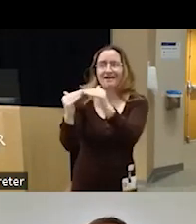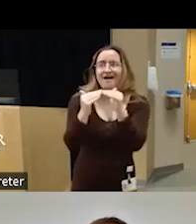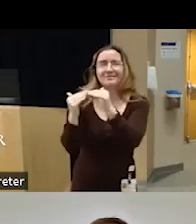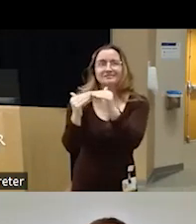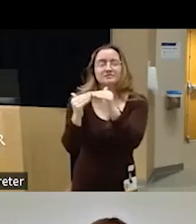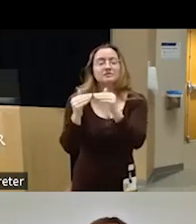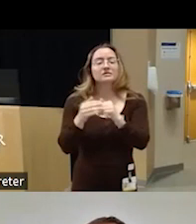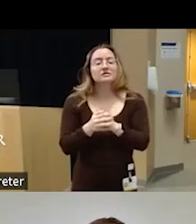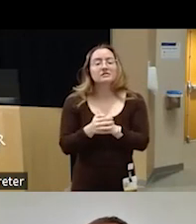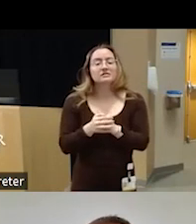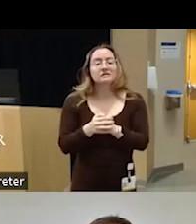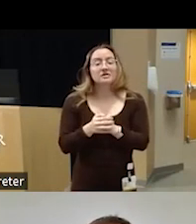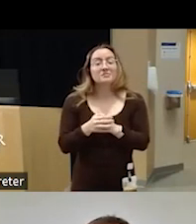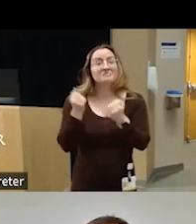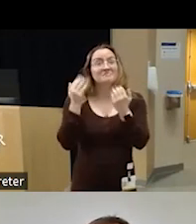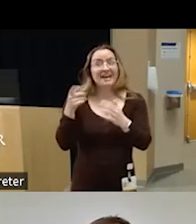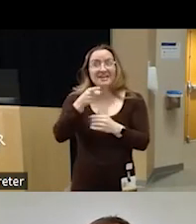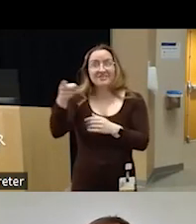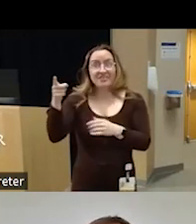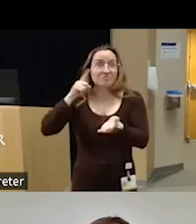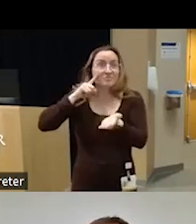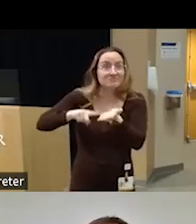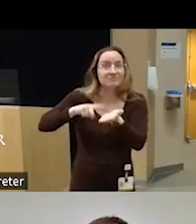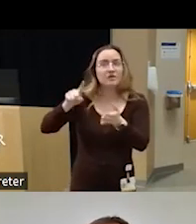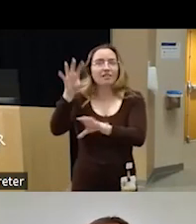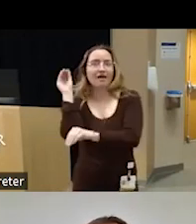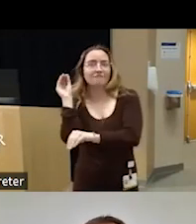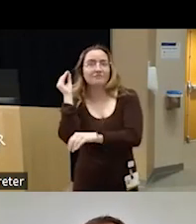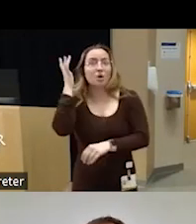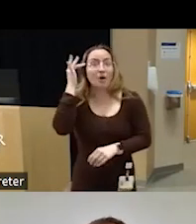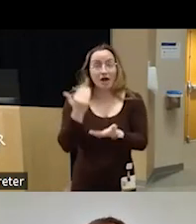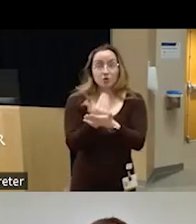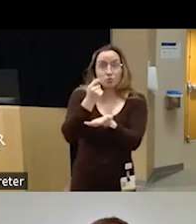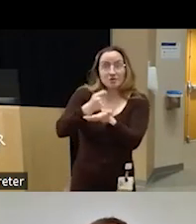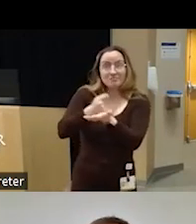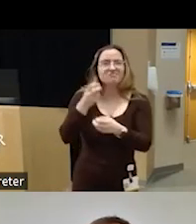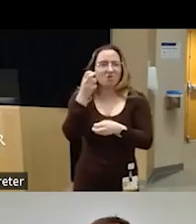left because it's very difficult to bring new treatments into our hands and at the end I'll talk